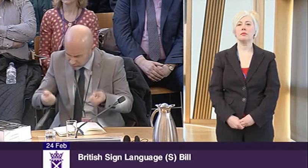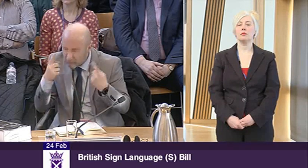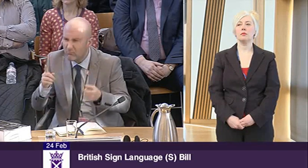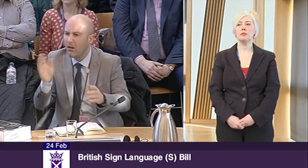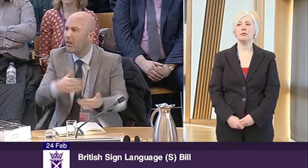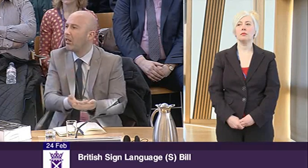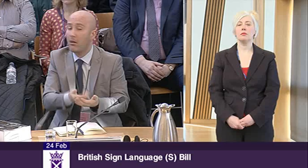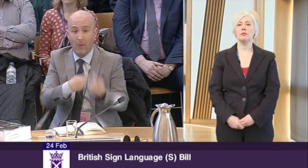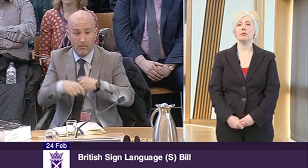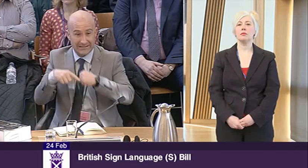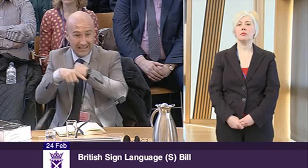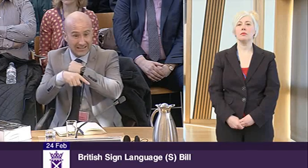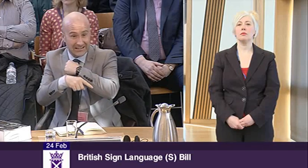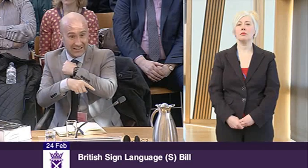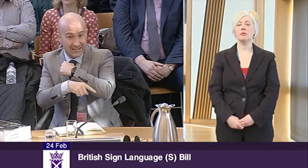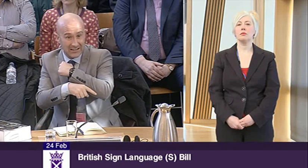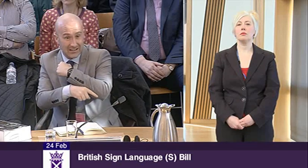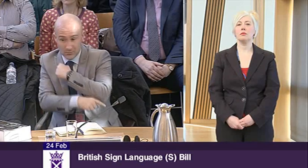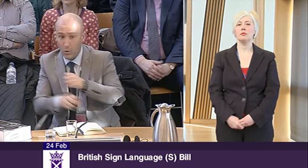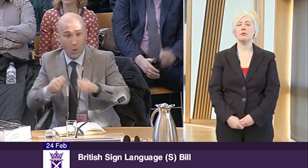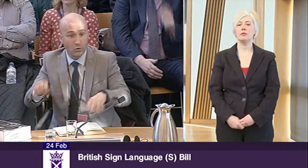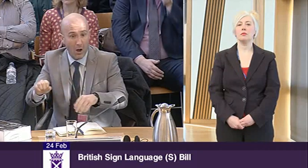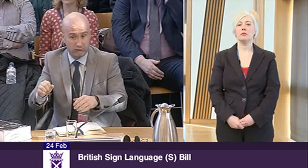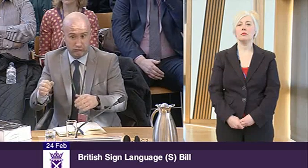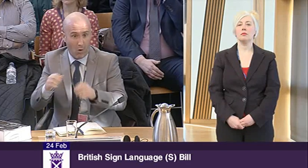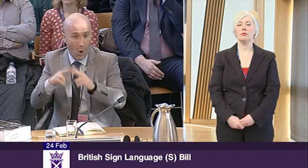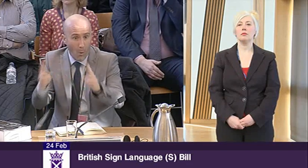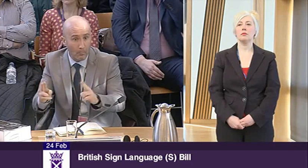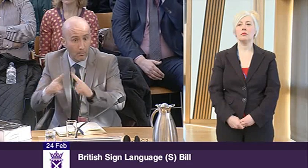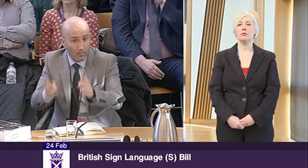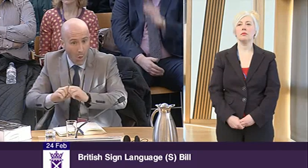of the information that has been sent to them in written English. Some deaf people see letters